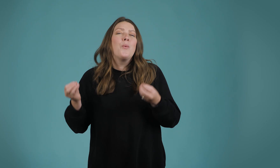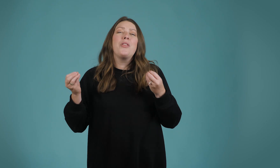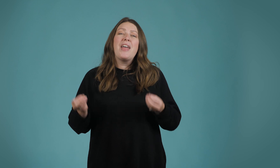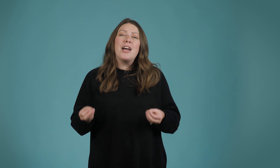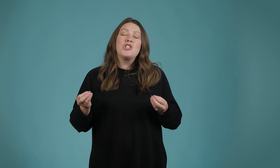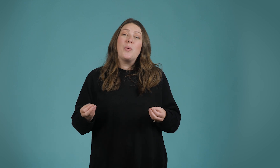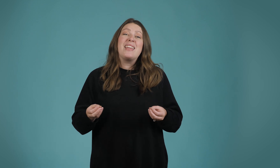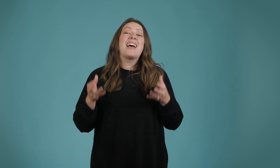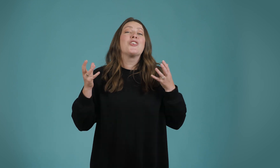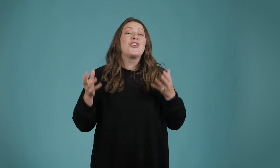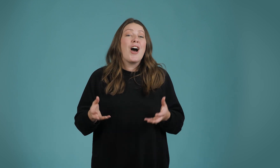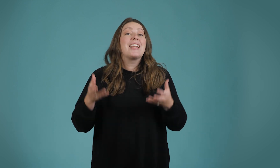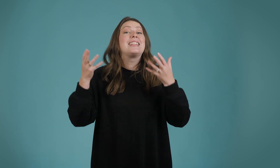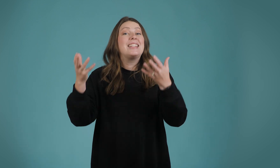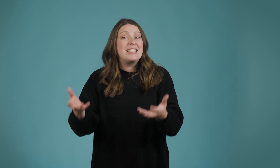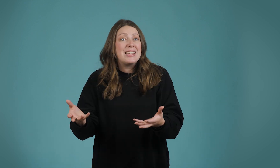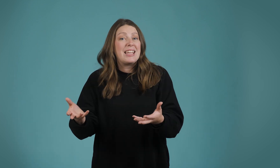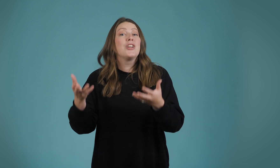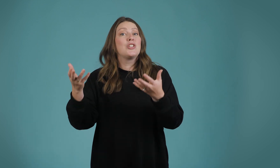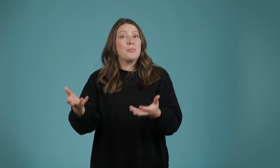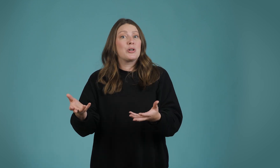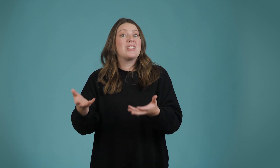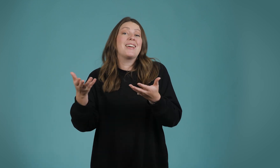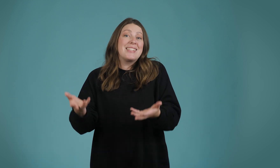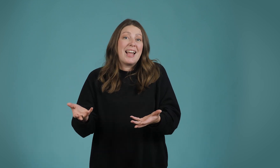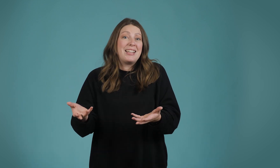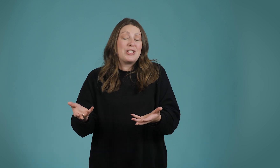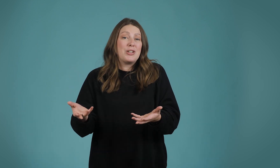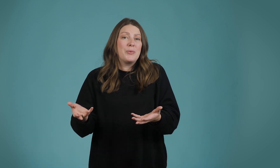Well, that showing that you're not listening to the person that is signing to you.